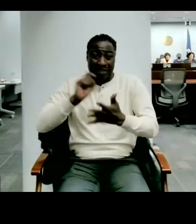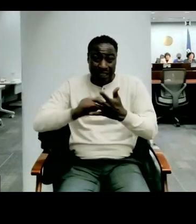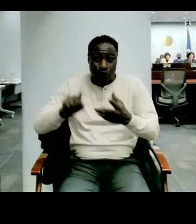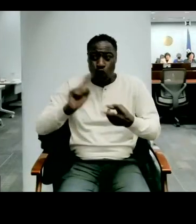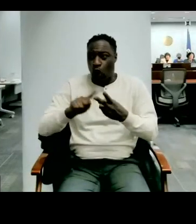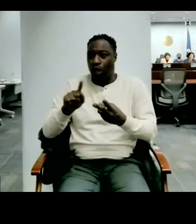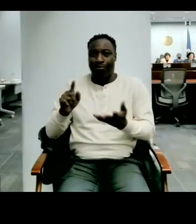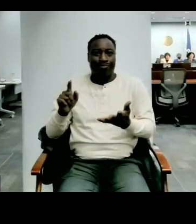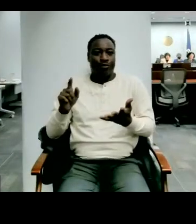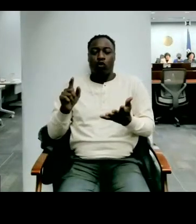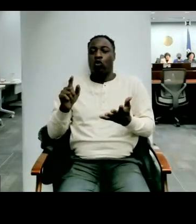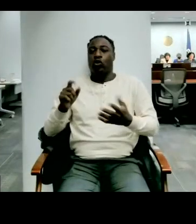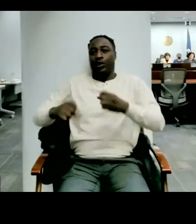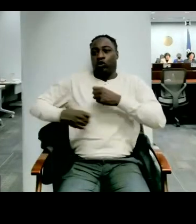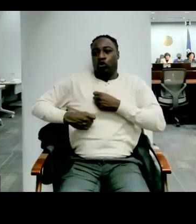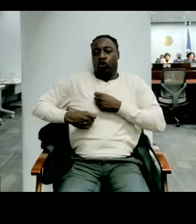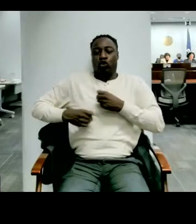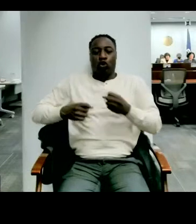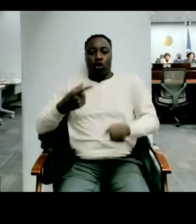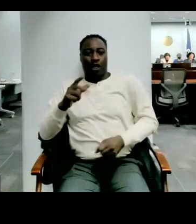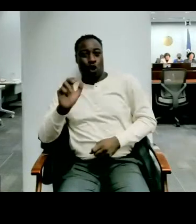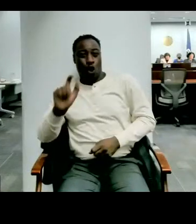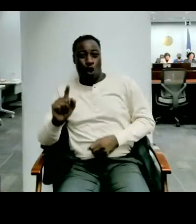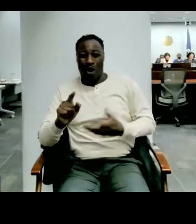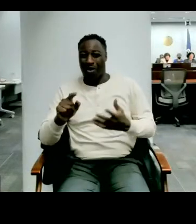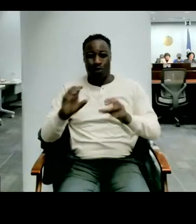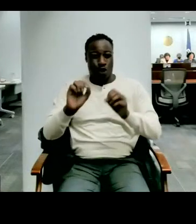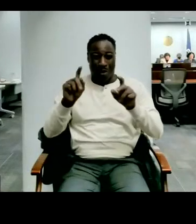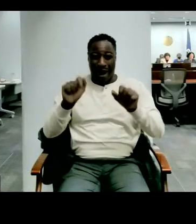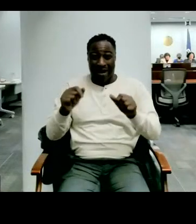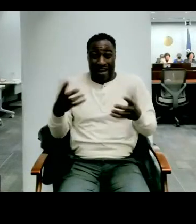for weeks and no one can investigate because they don't know it is there.